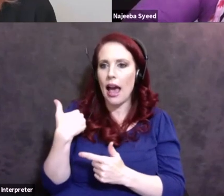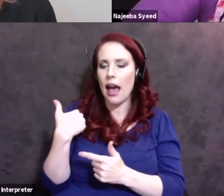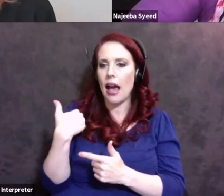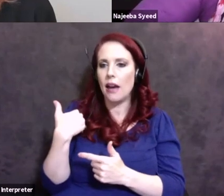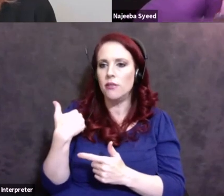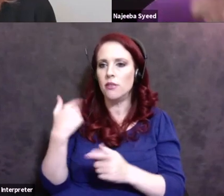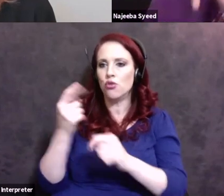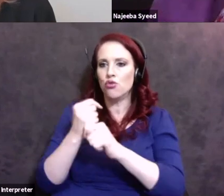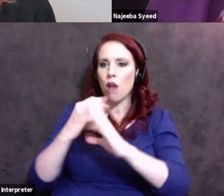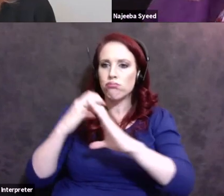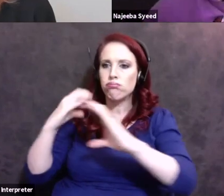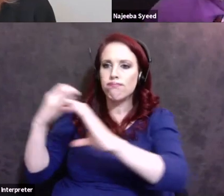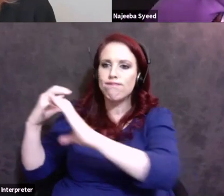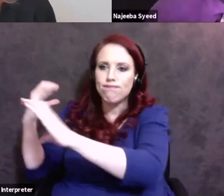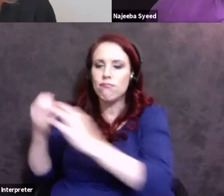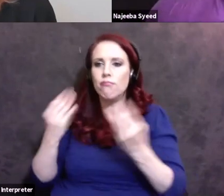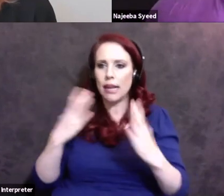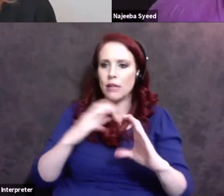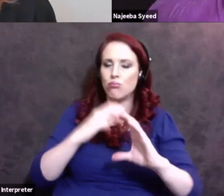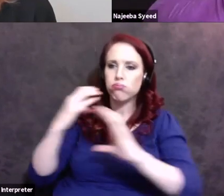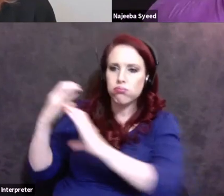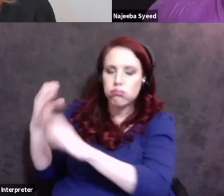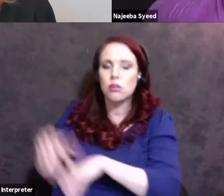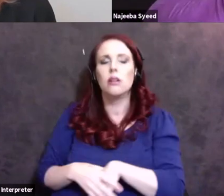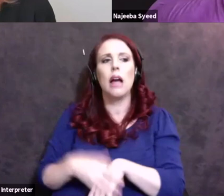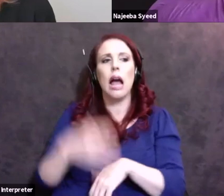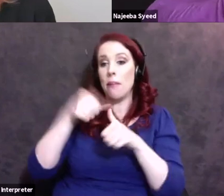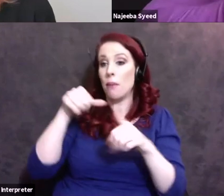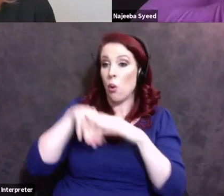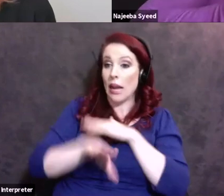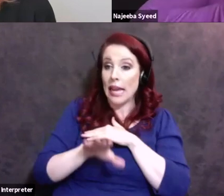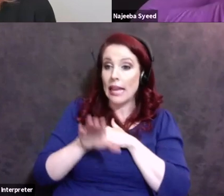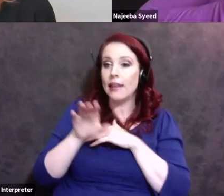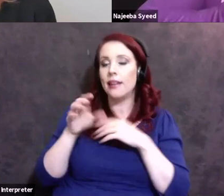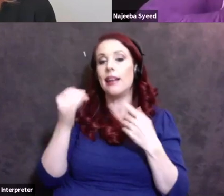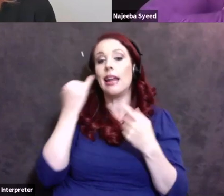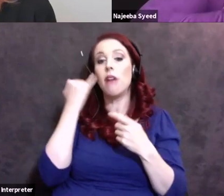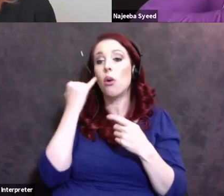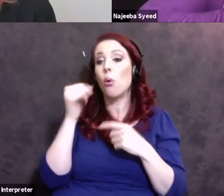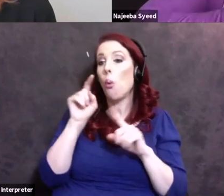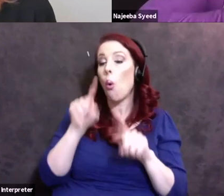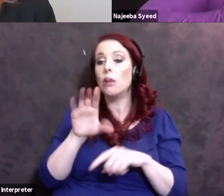in and if I ask the CEO or head of HR, if I say do you have any conflicts and they say